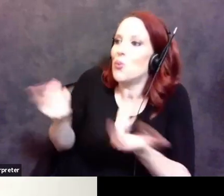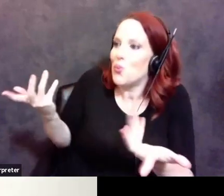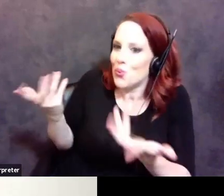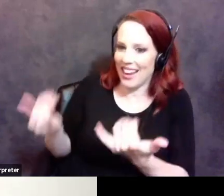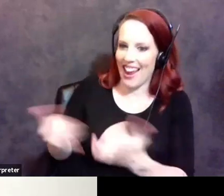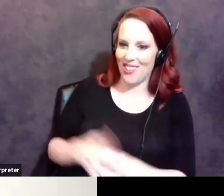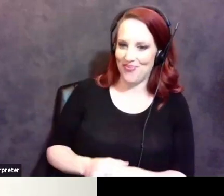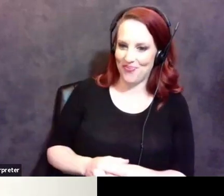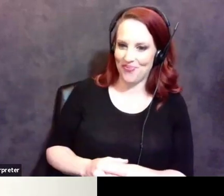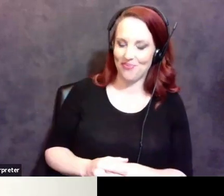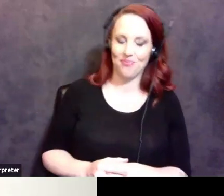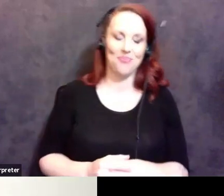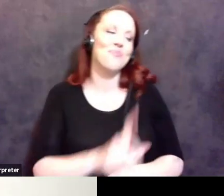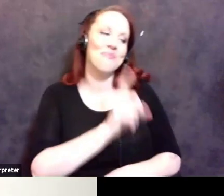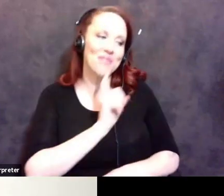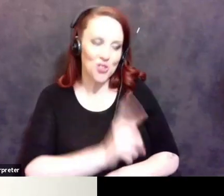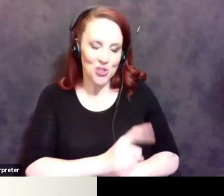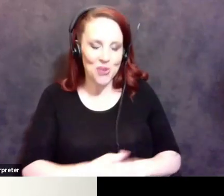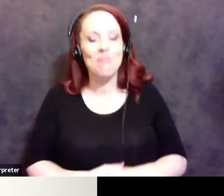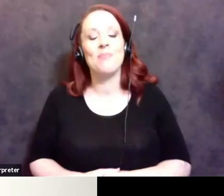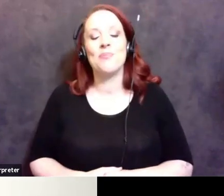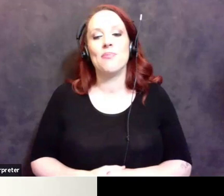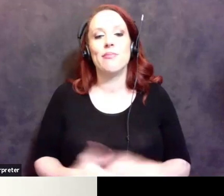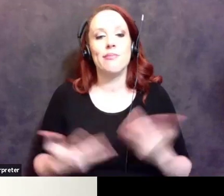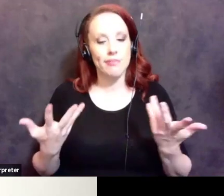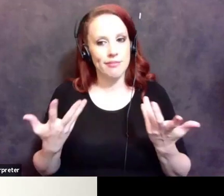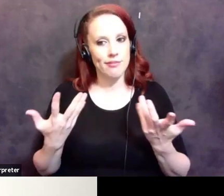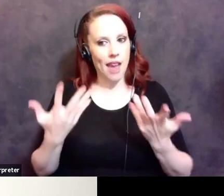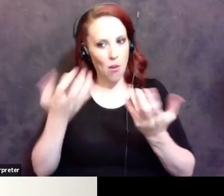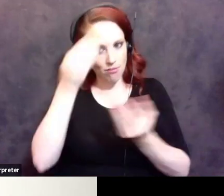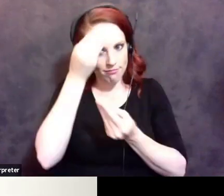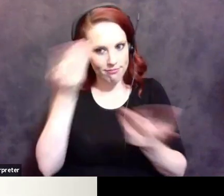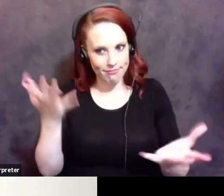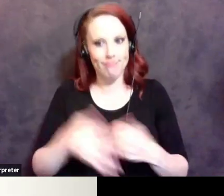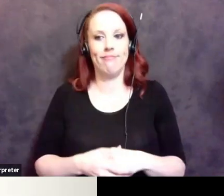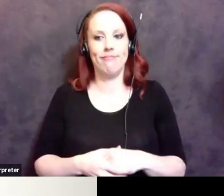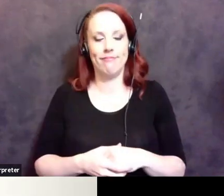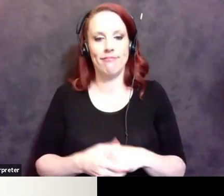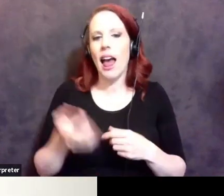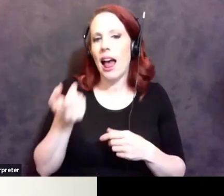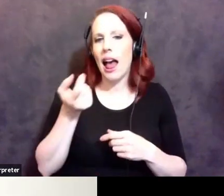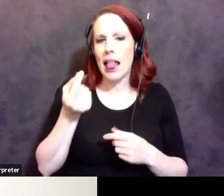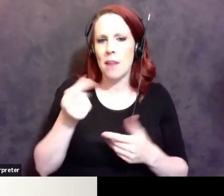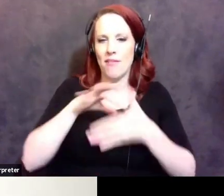Sure. So I do want to preface a little content warning. I am going to share